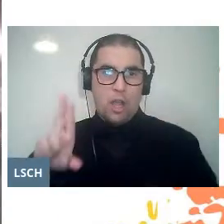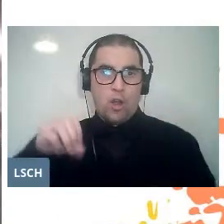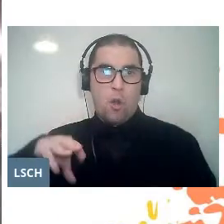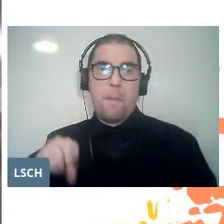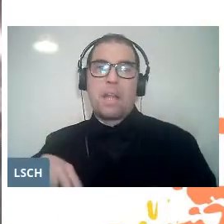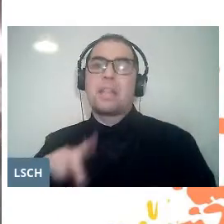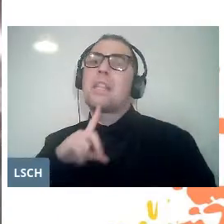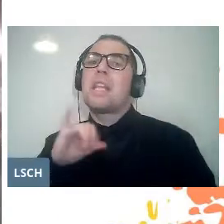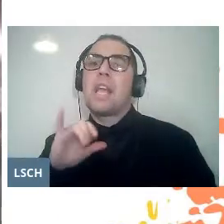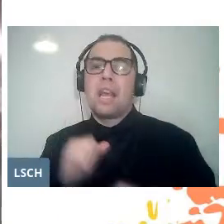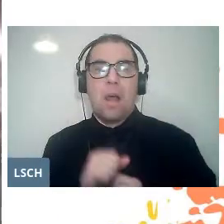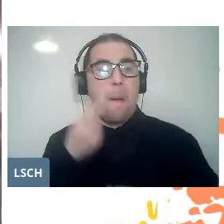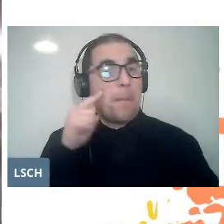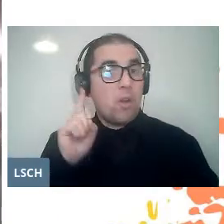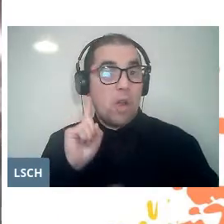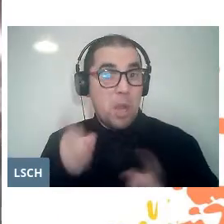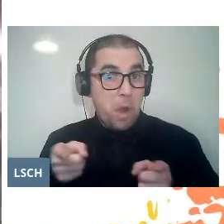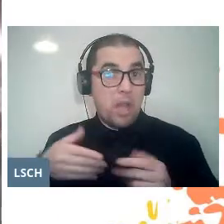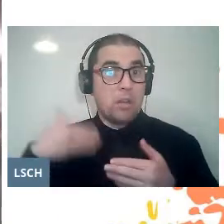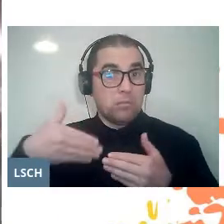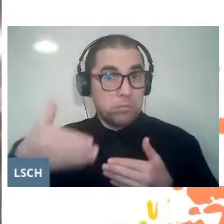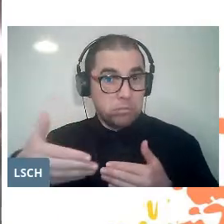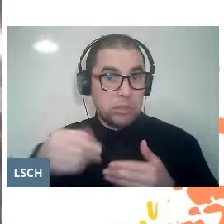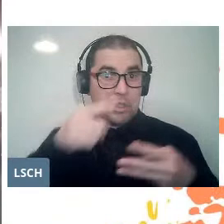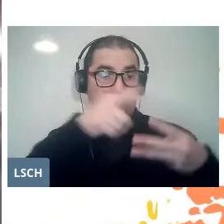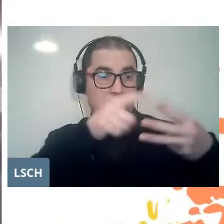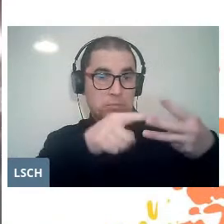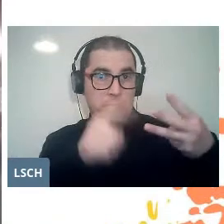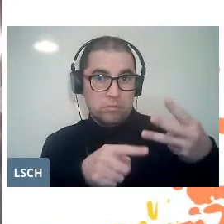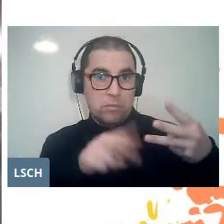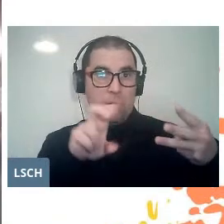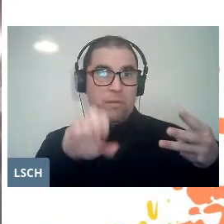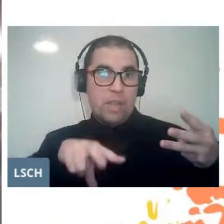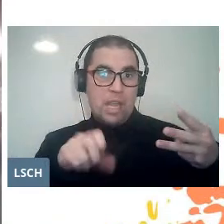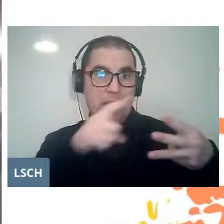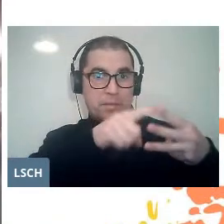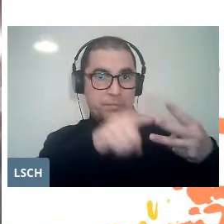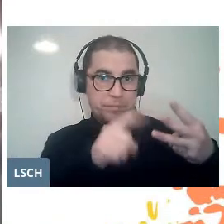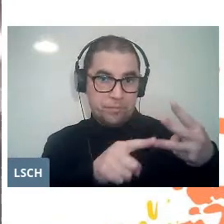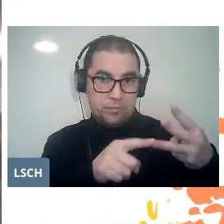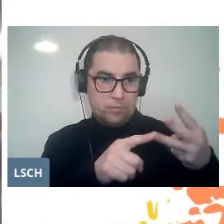Without a doubt, this Viennese trilogy gave a great boost to the symphonic genre,